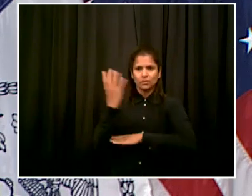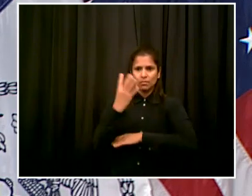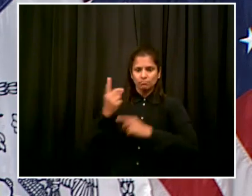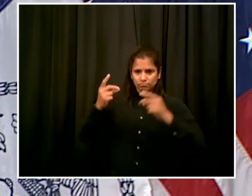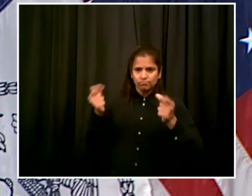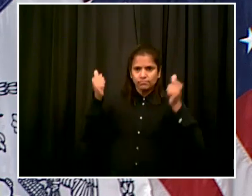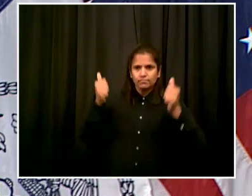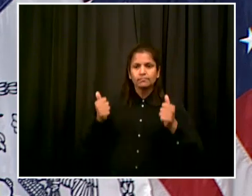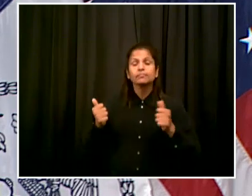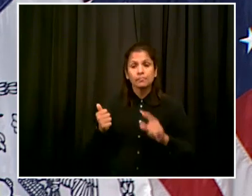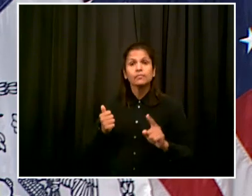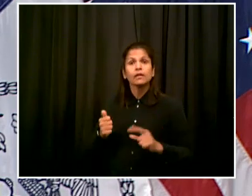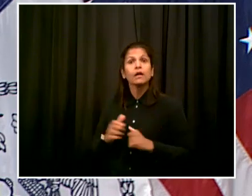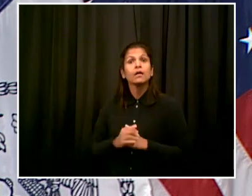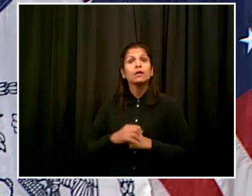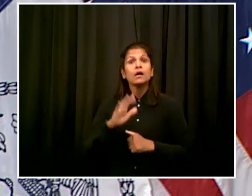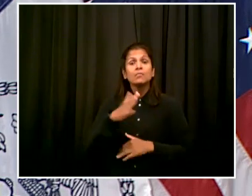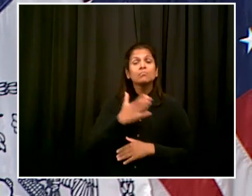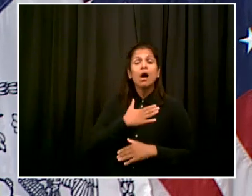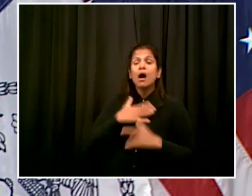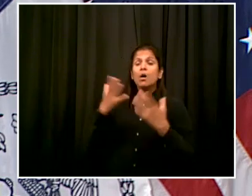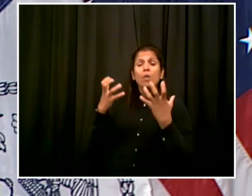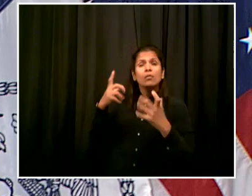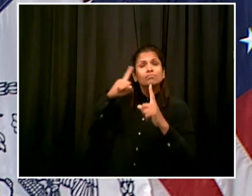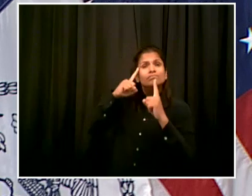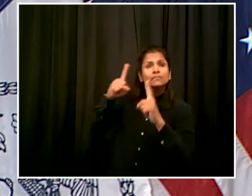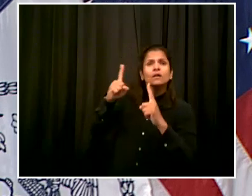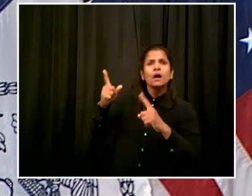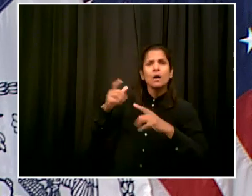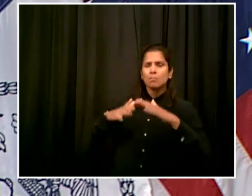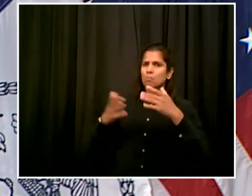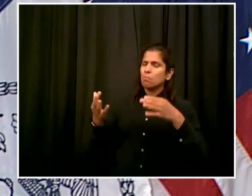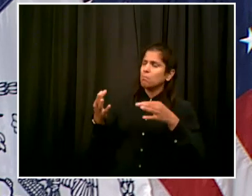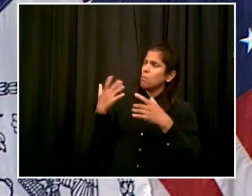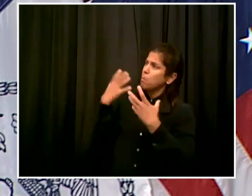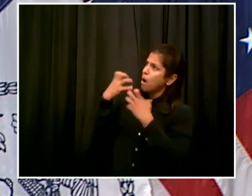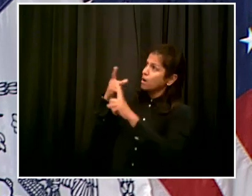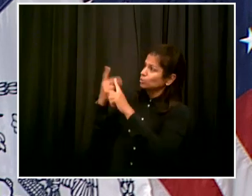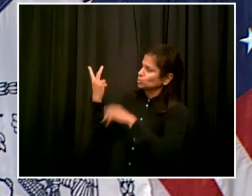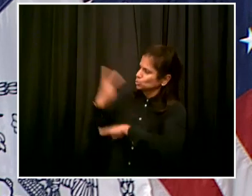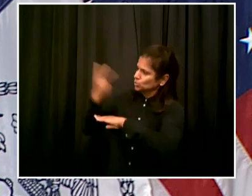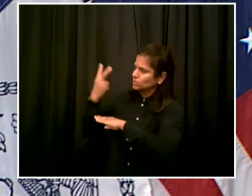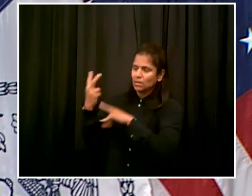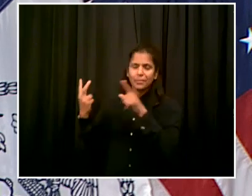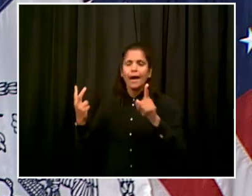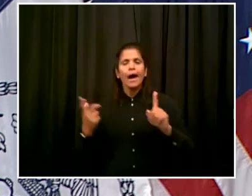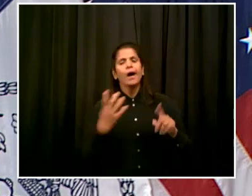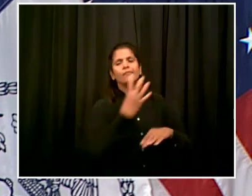DAYS OR LESS. WE WOULD PREFER JUST ONE OR TWO